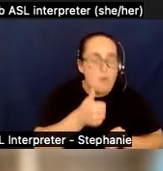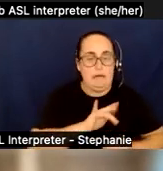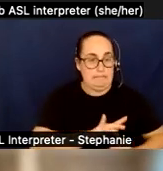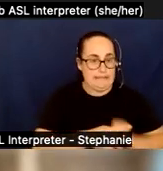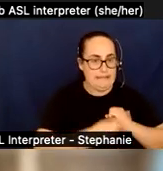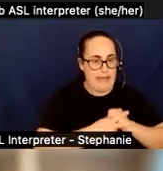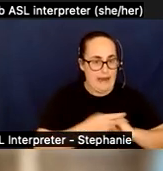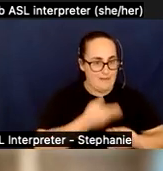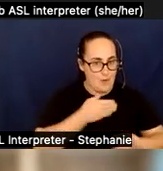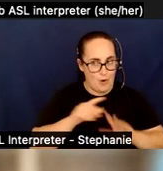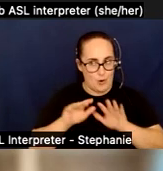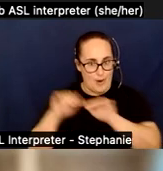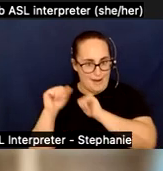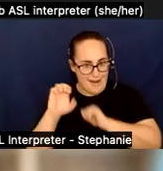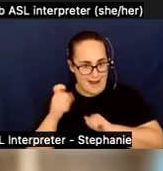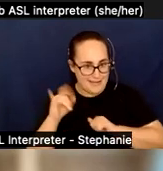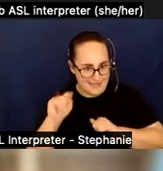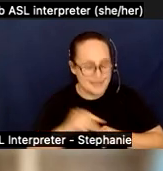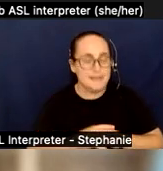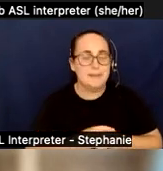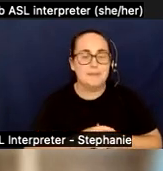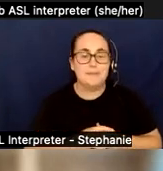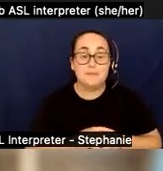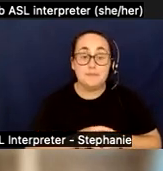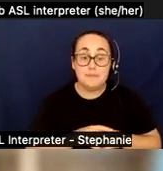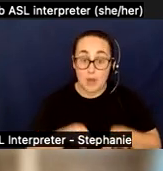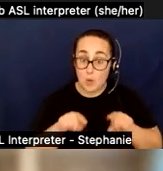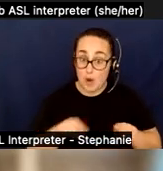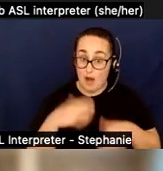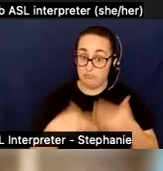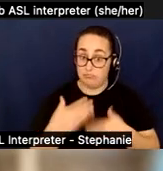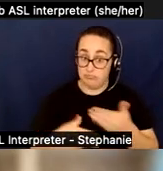While you're working on your application, you can always click Save and Validate. It will